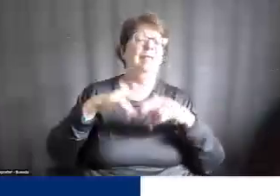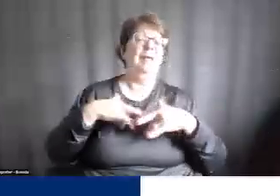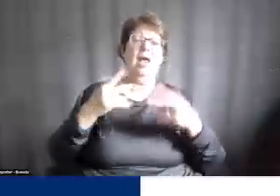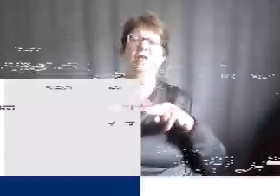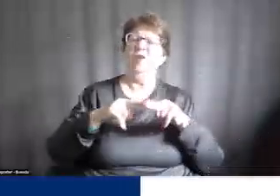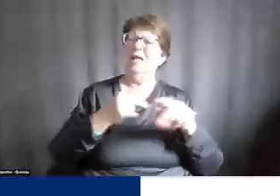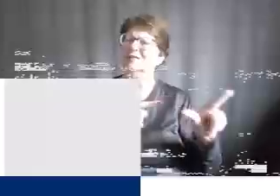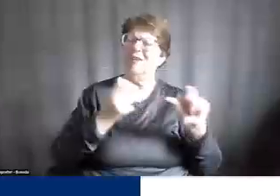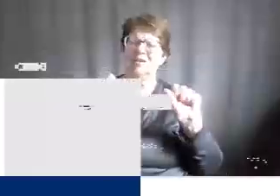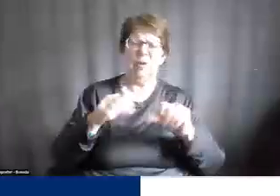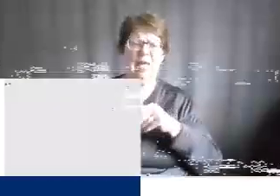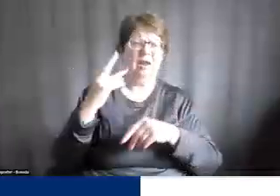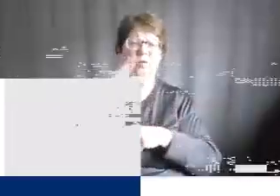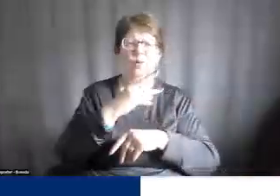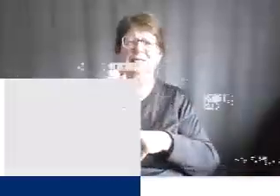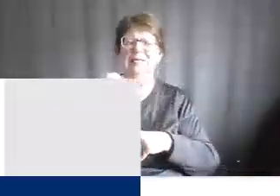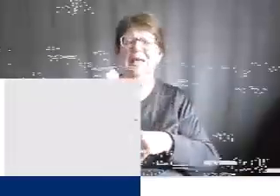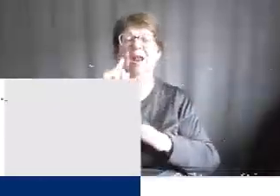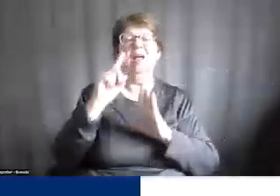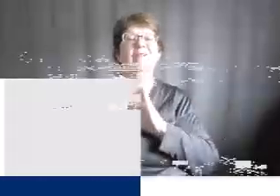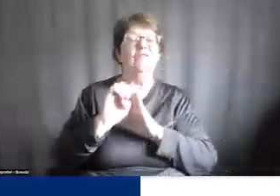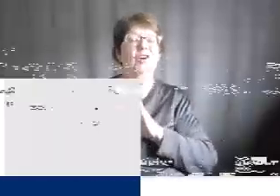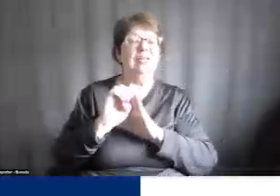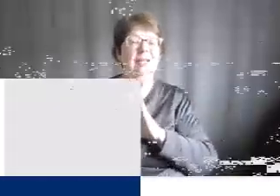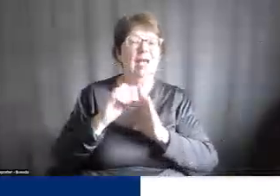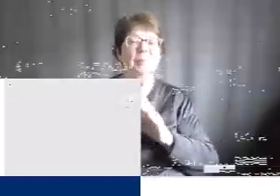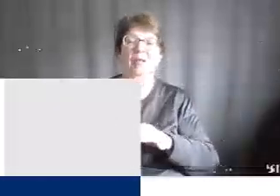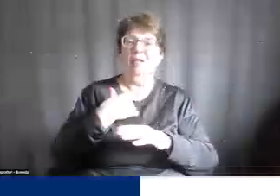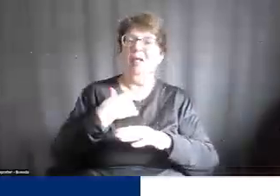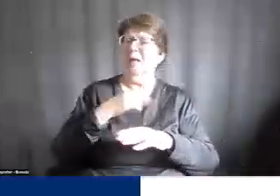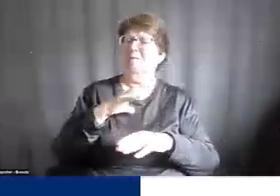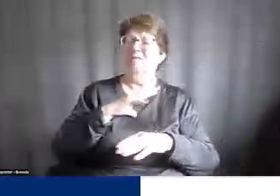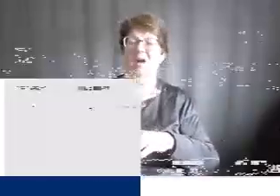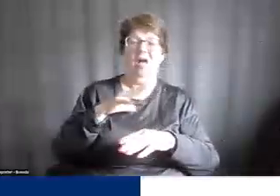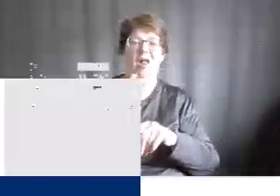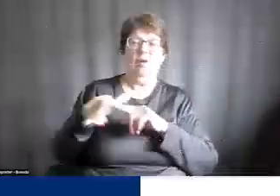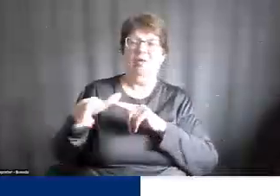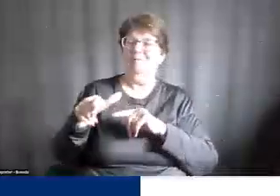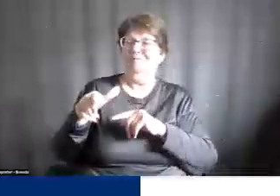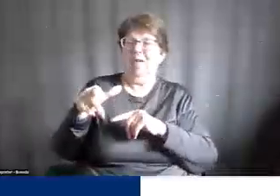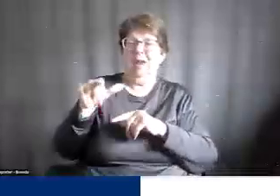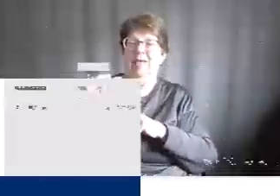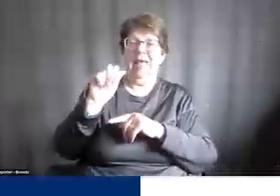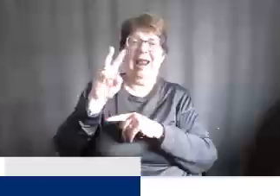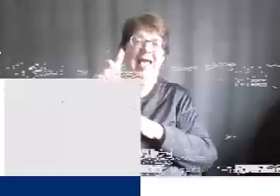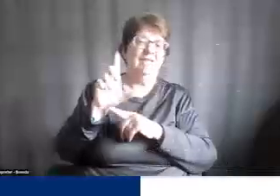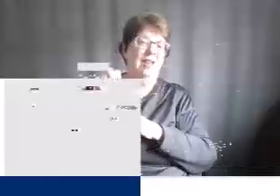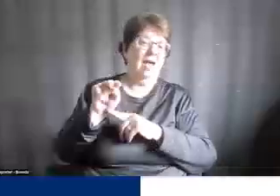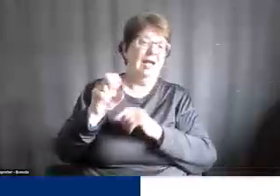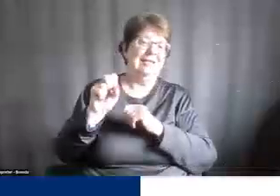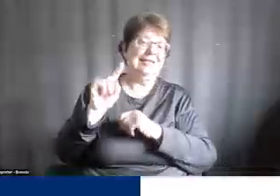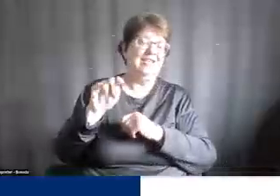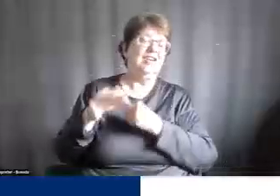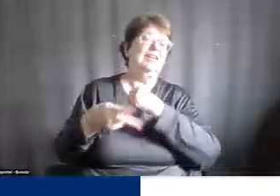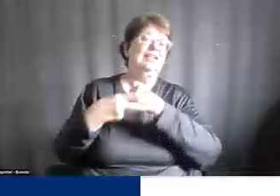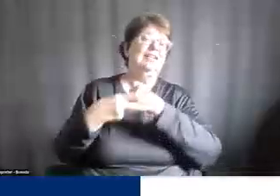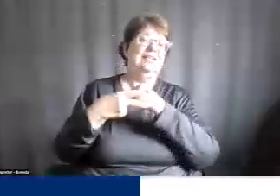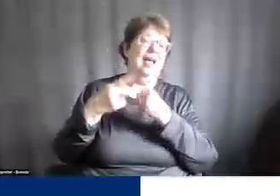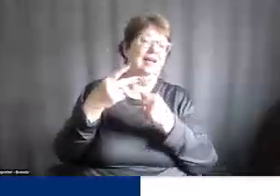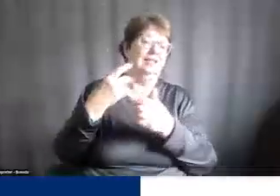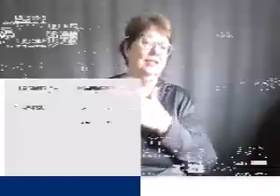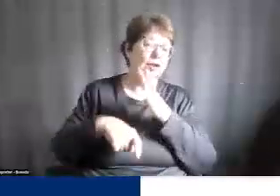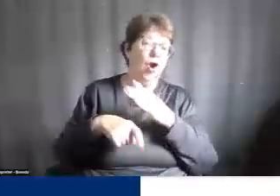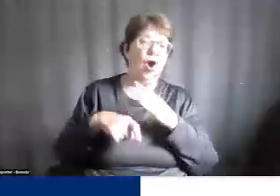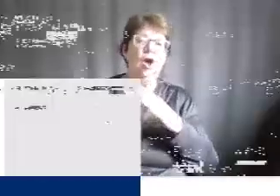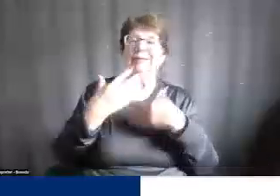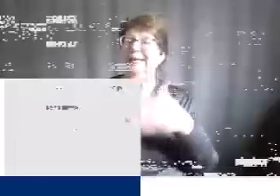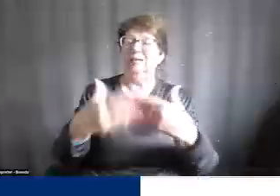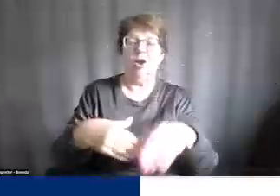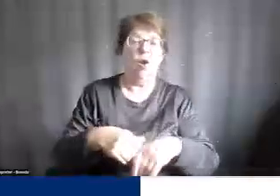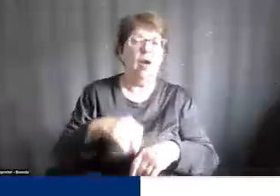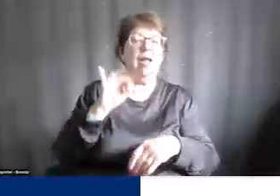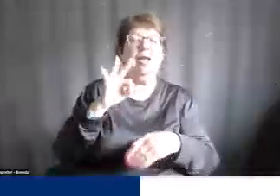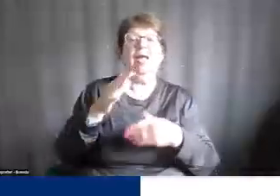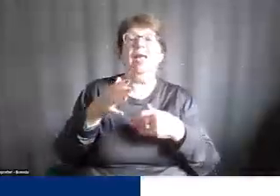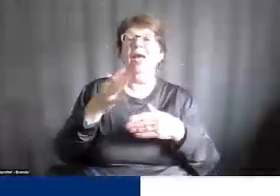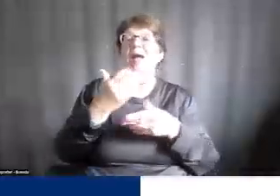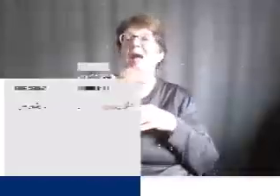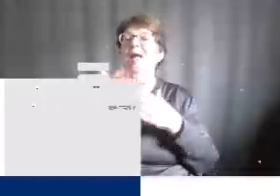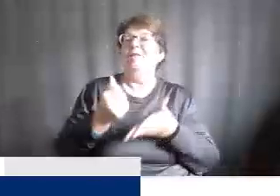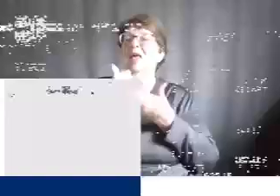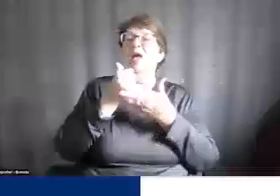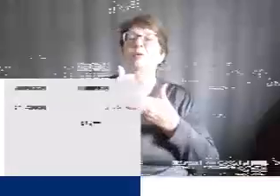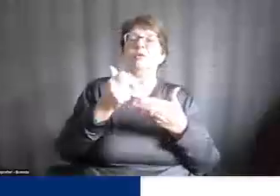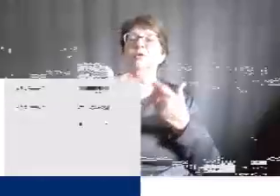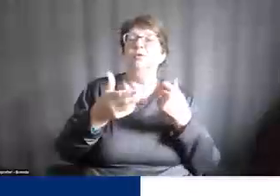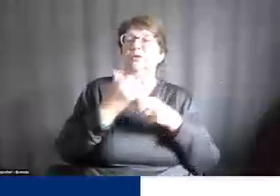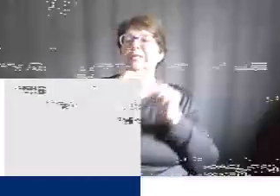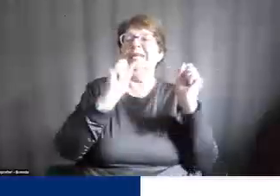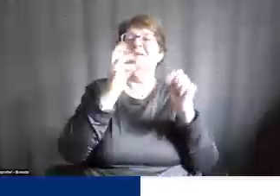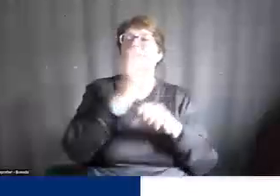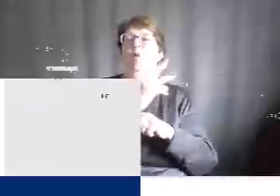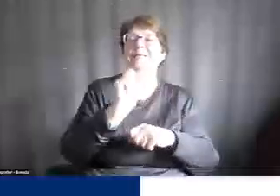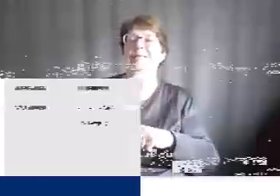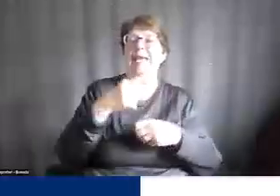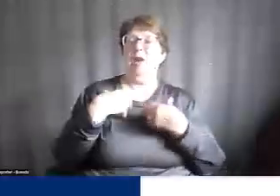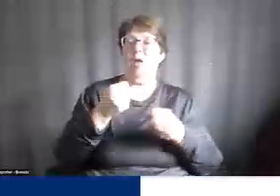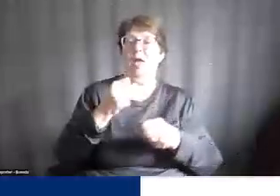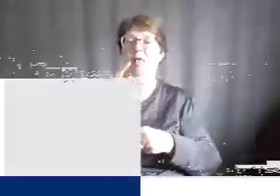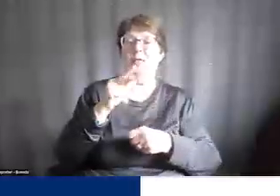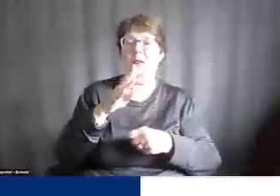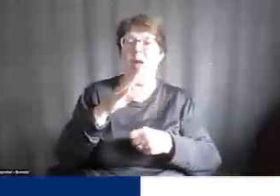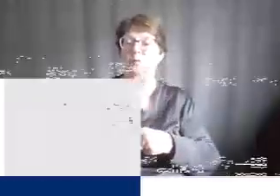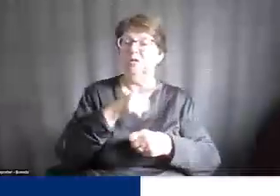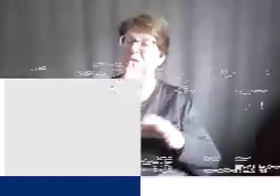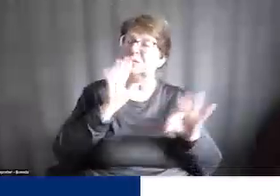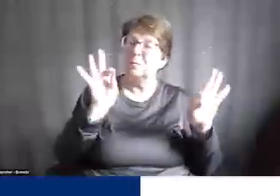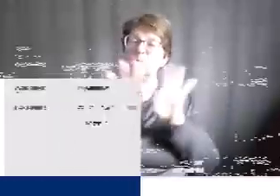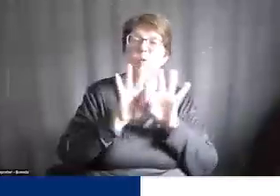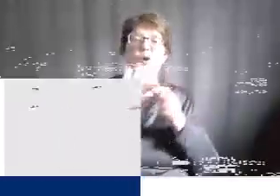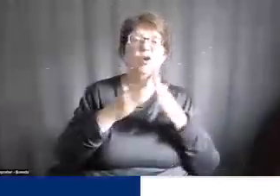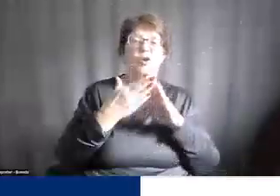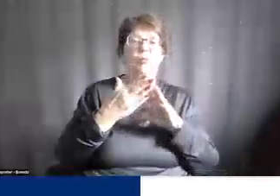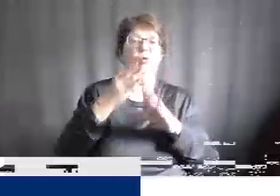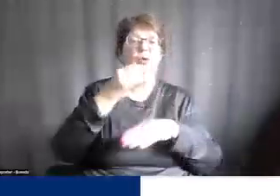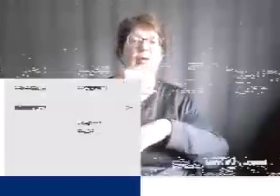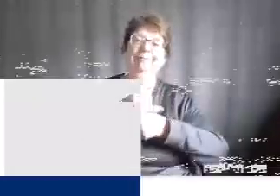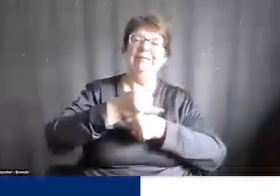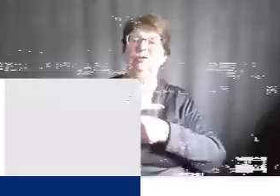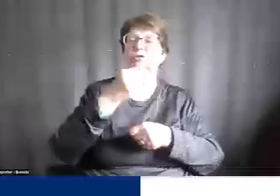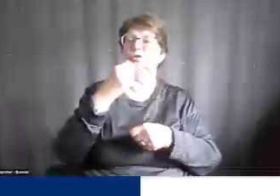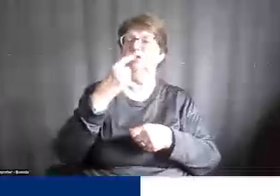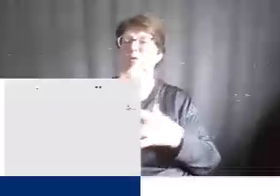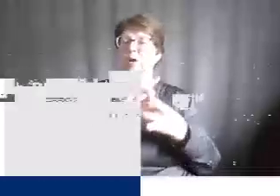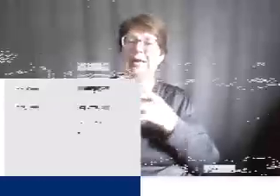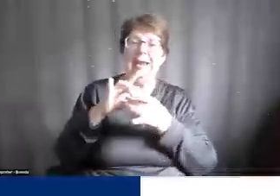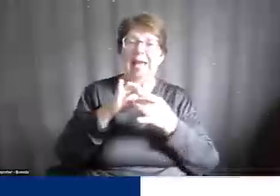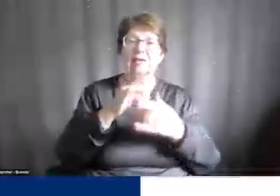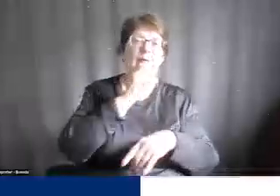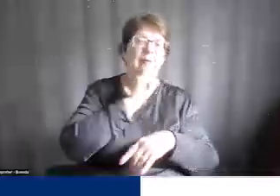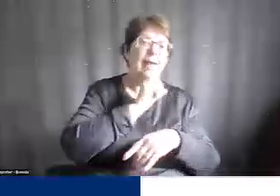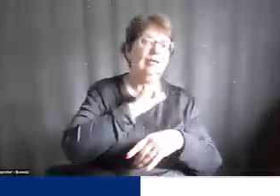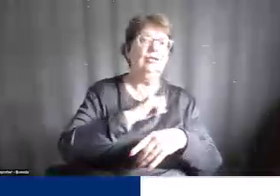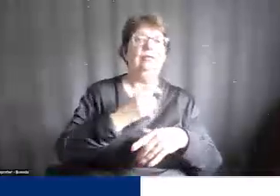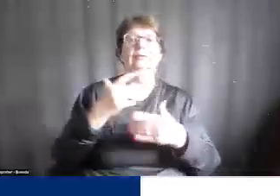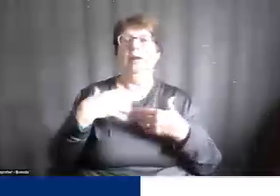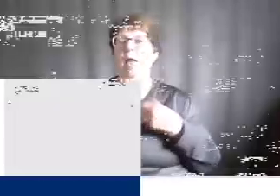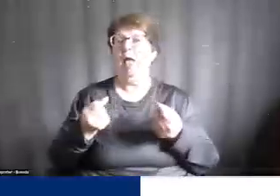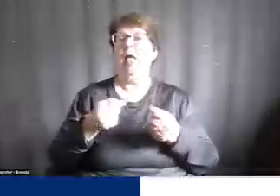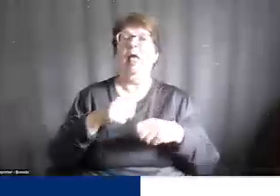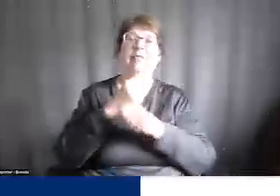Benjamin Smith: For example, I'm actually personally fine with cutting the Avalon station if that kind of thing saves us costs and gets it going, especially if it helps save the West Seattle Health Club, which I see is a huge, important community institution for connection across ages and difference and health and safety, teaching our kids to swim there.